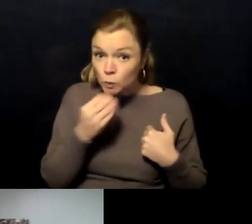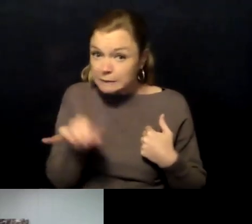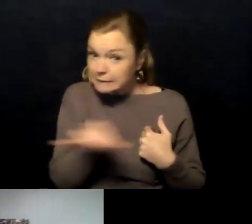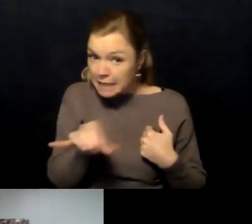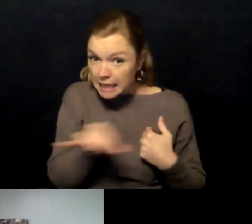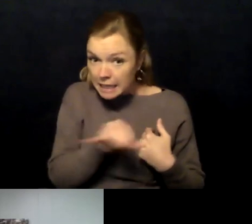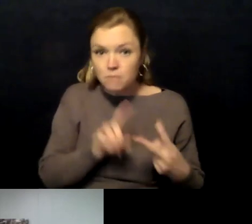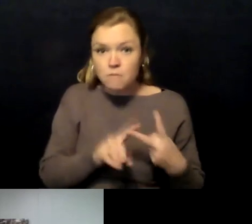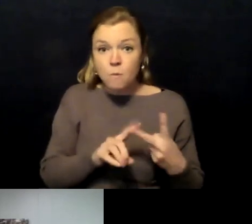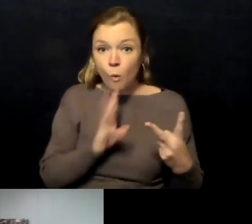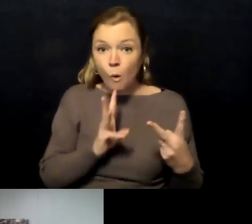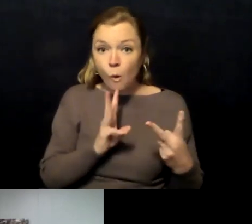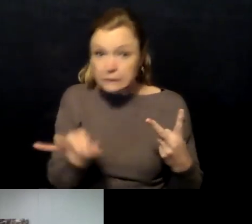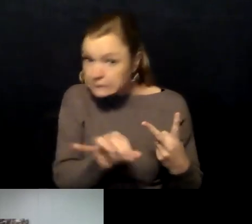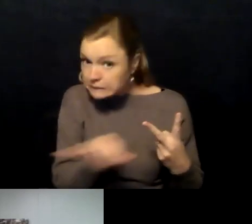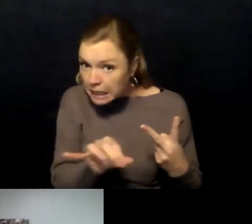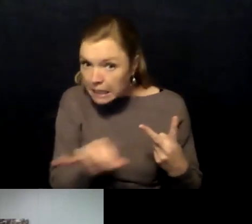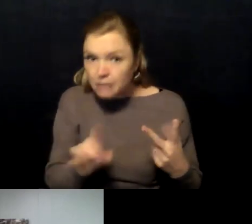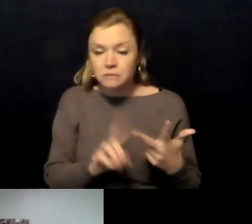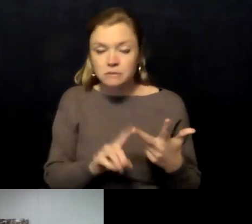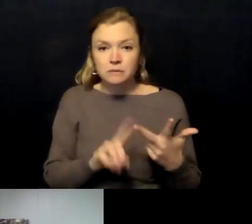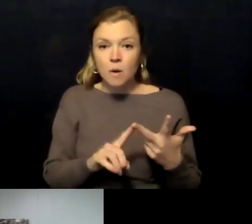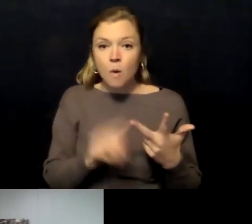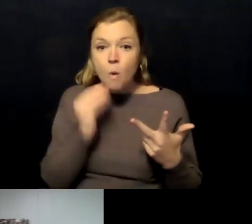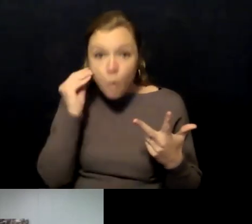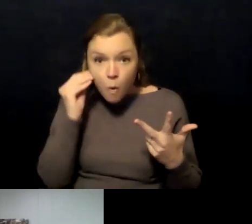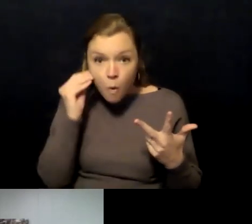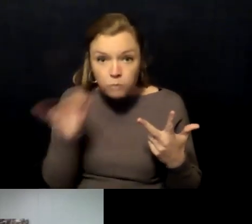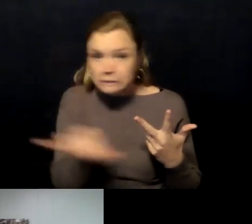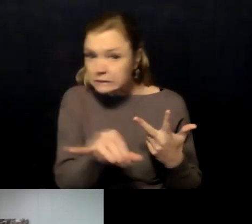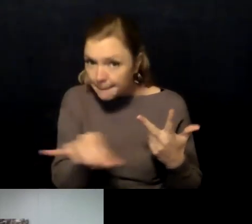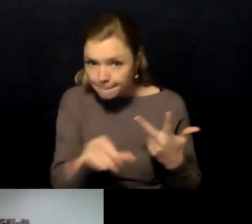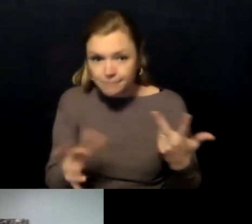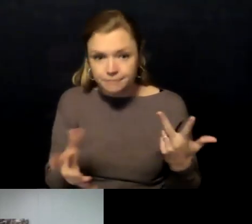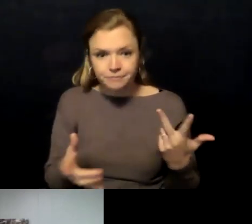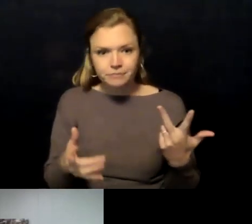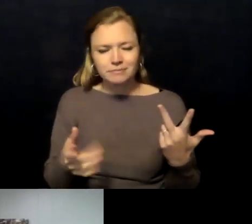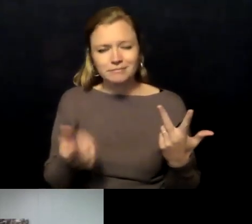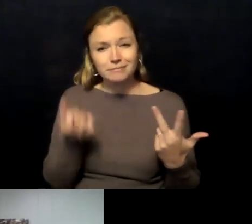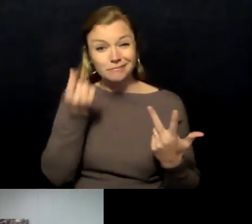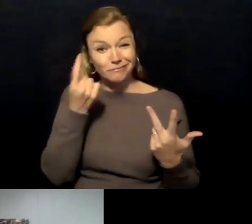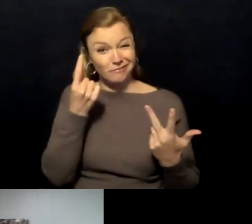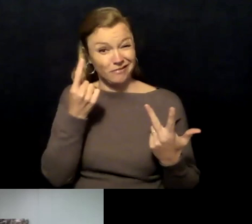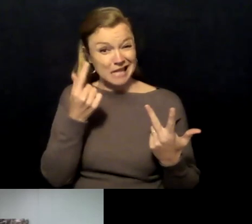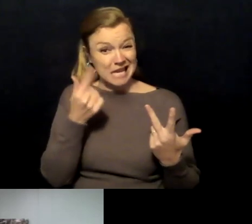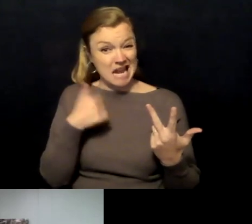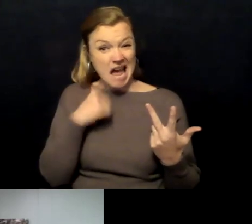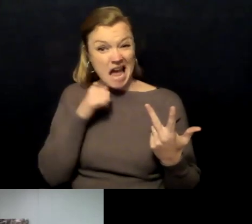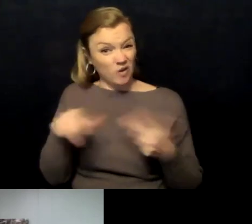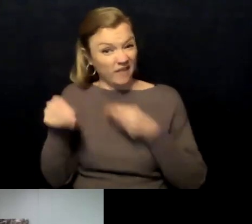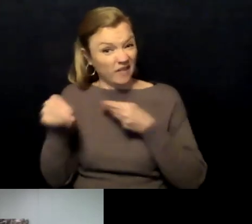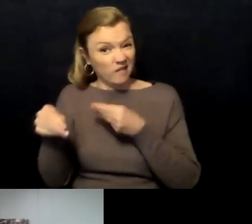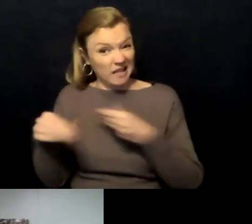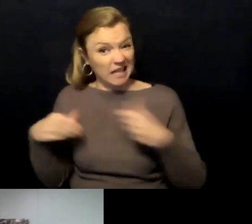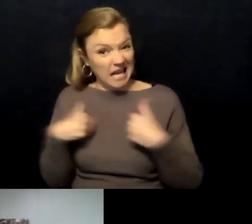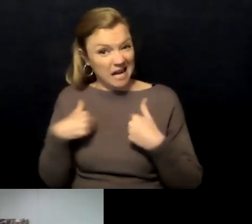Again, I can put off feeding my plants for a couple days or weeks, but you have to feed your animals every